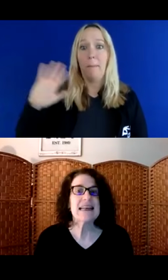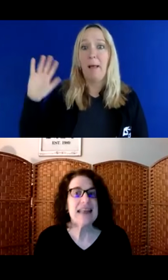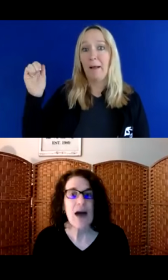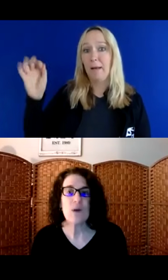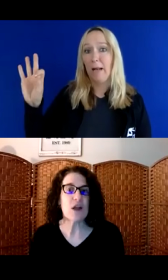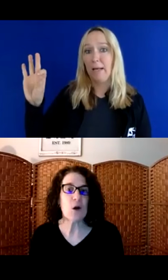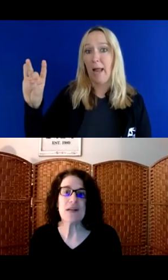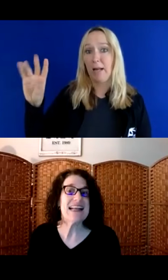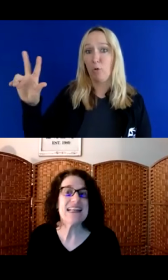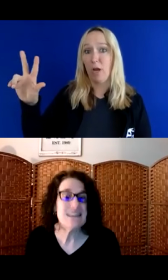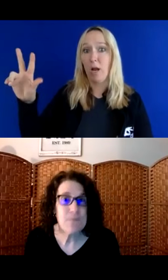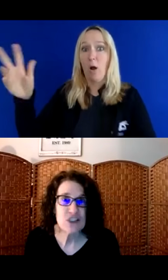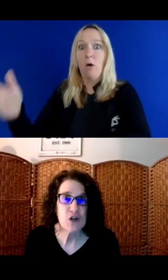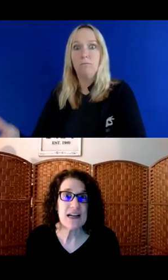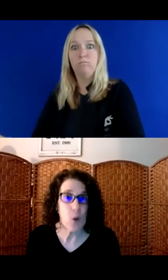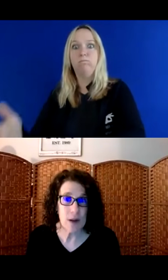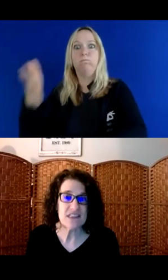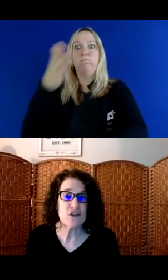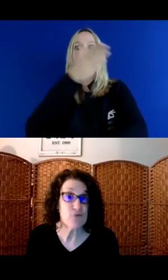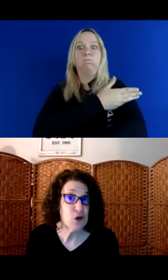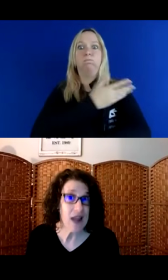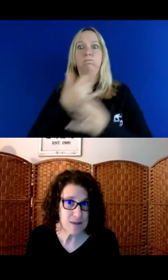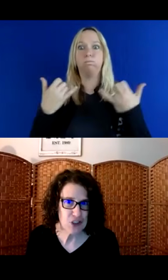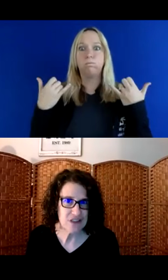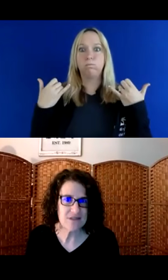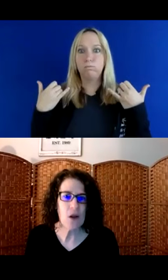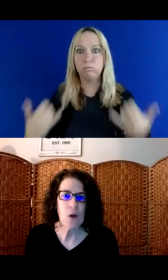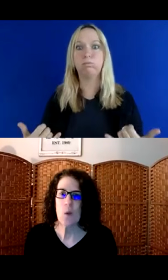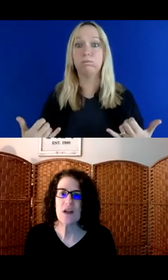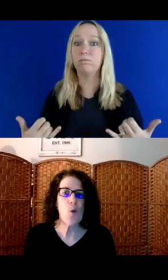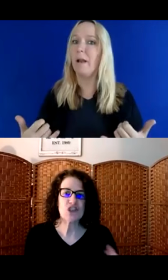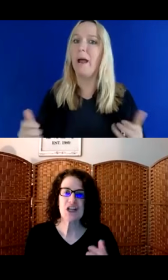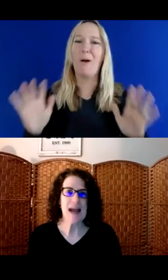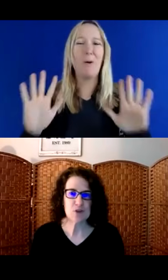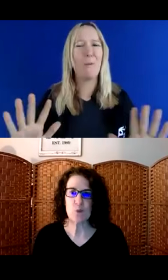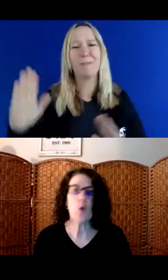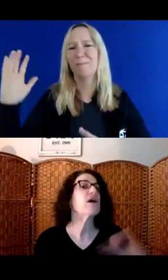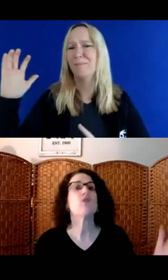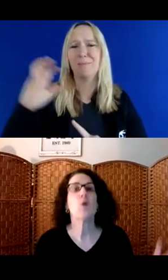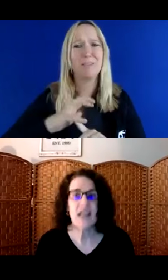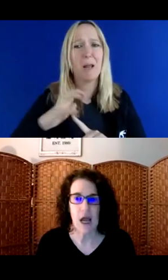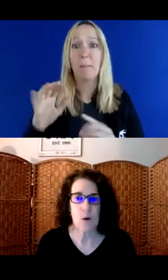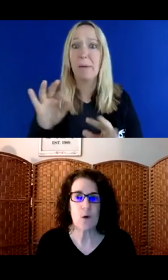Now we don't need any special equipment to view captions. We can watch captions wherever we go --